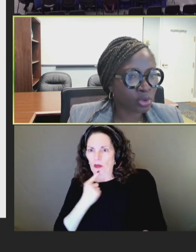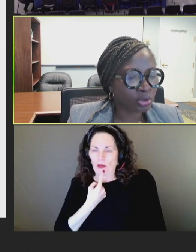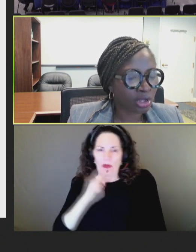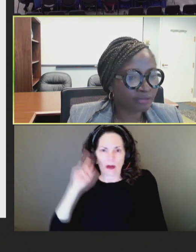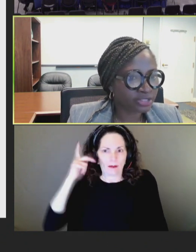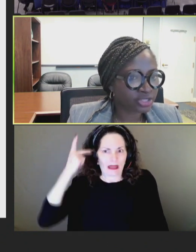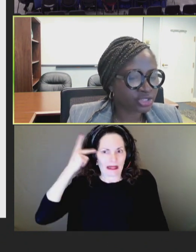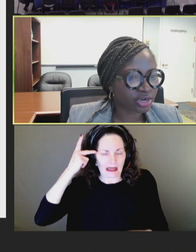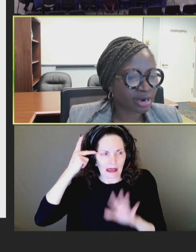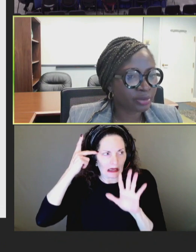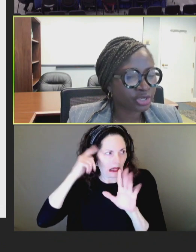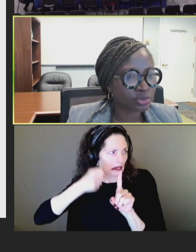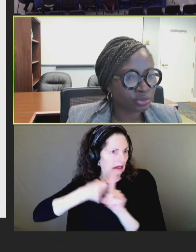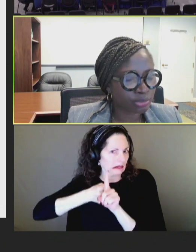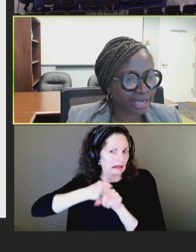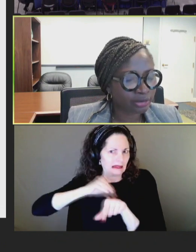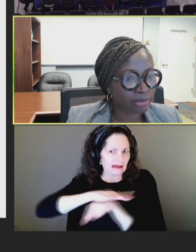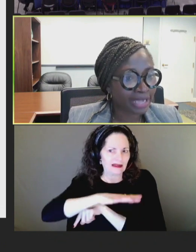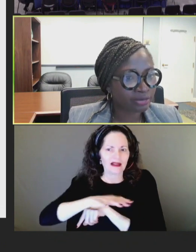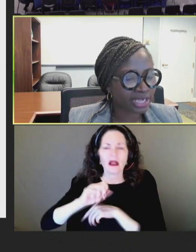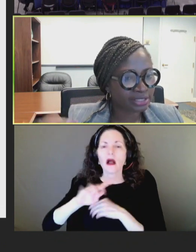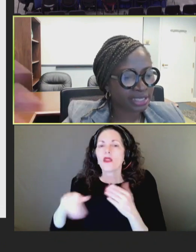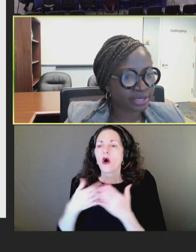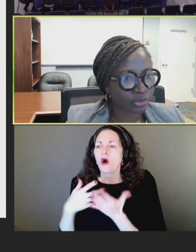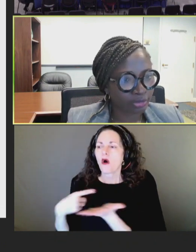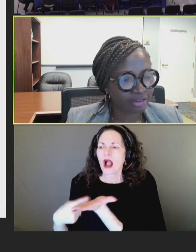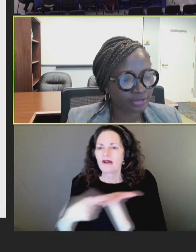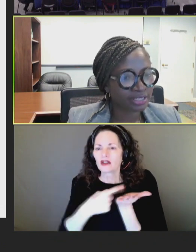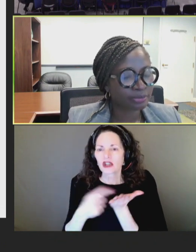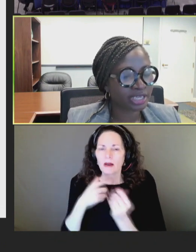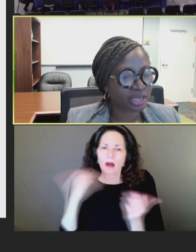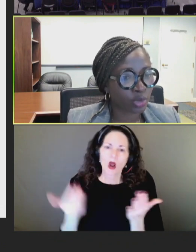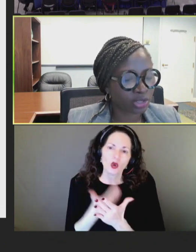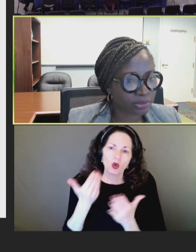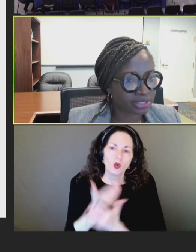whole conversation around new migrants and new arrivals and being a welcoming